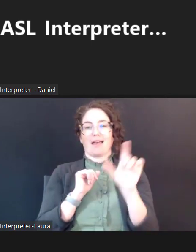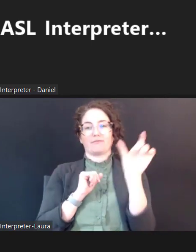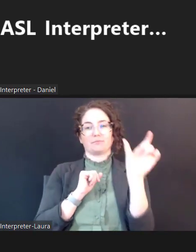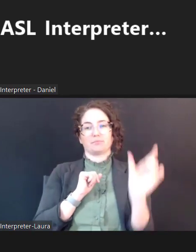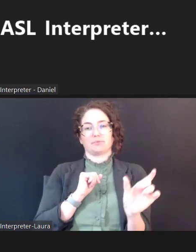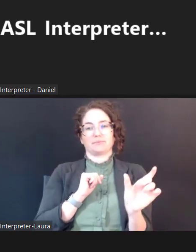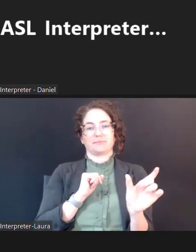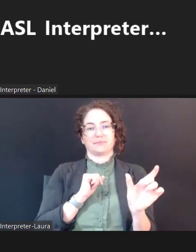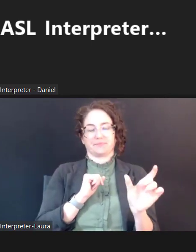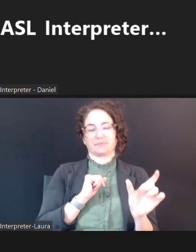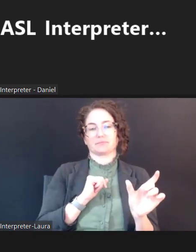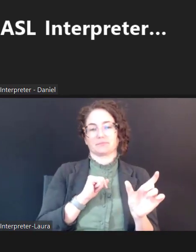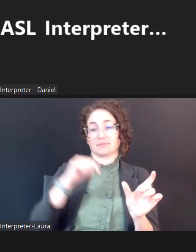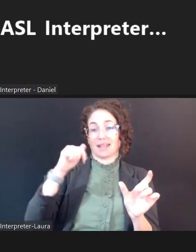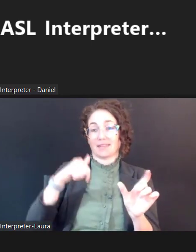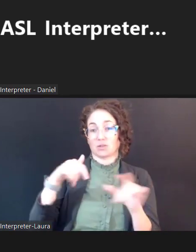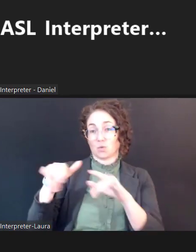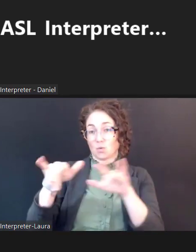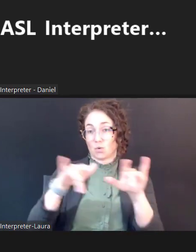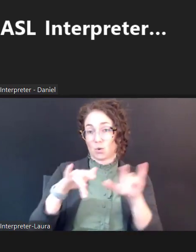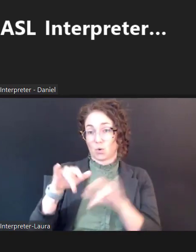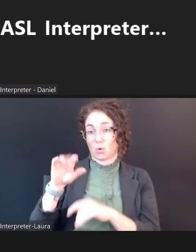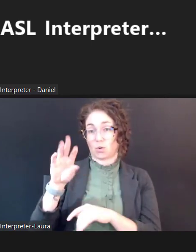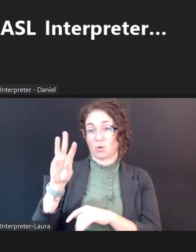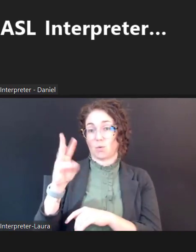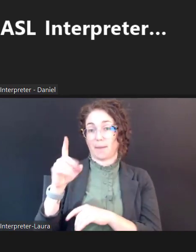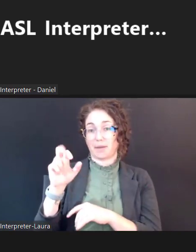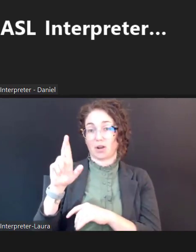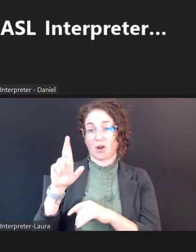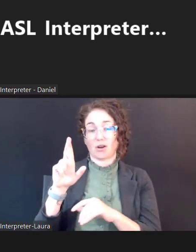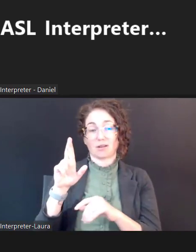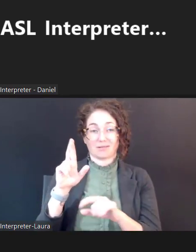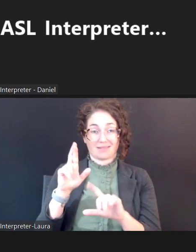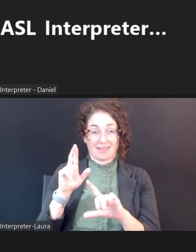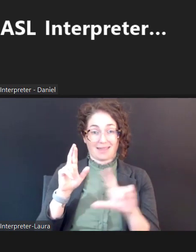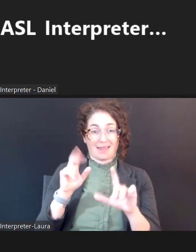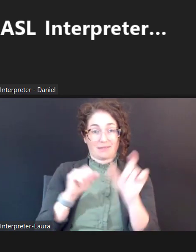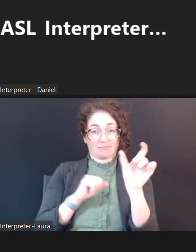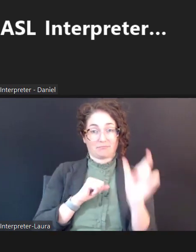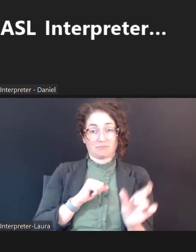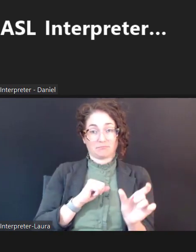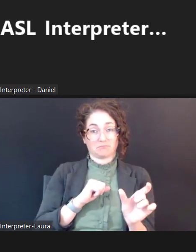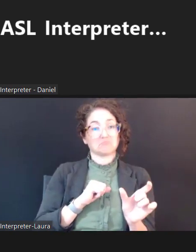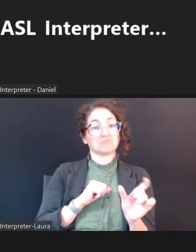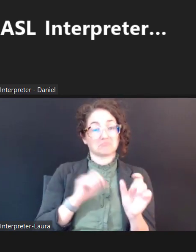this left side menu can be useful if you return to this and want to